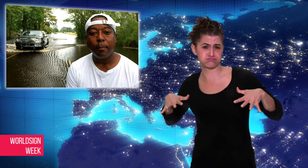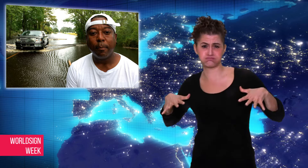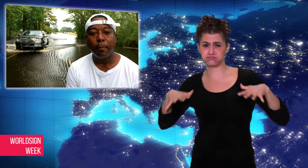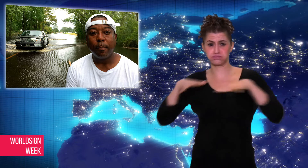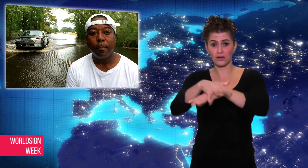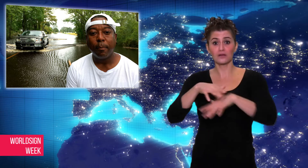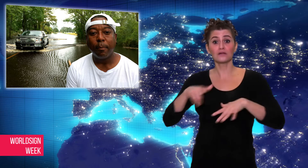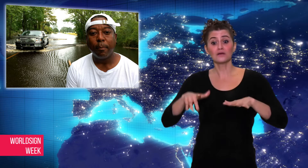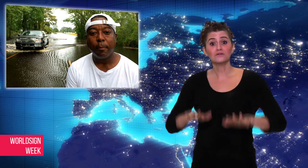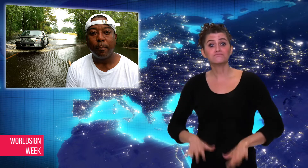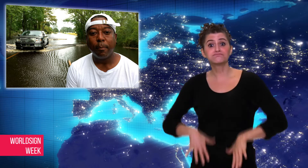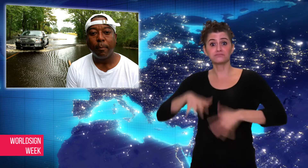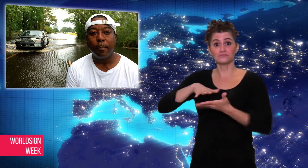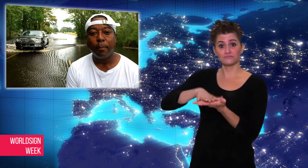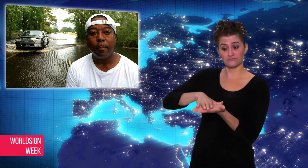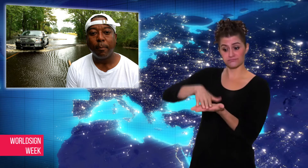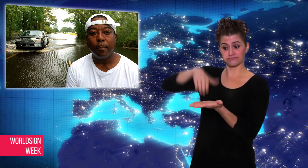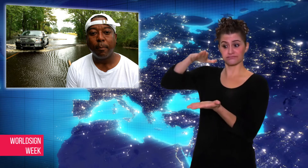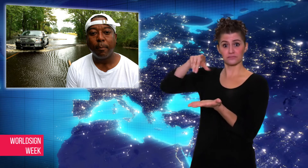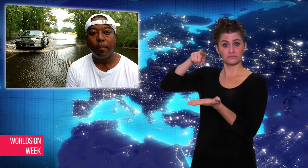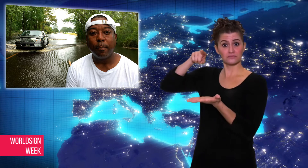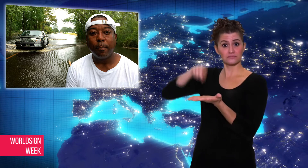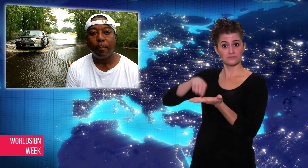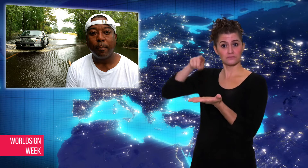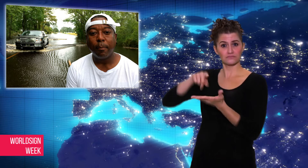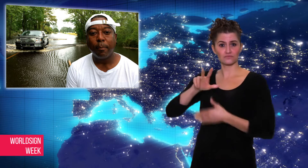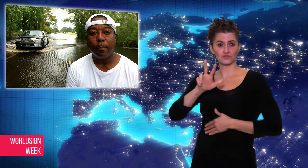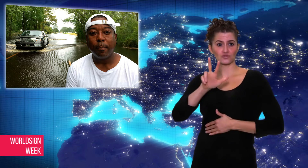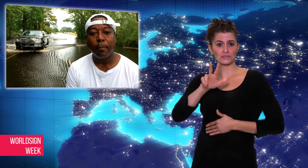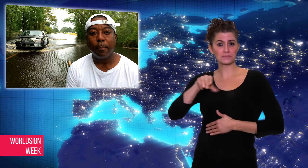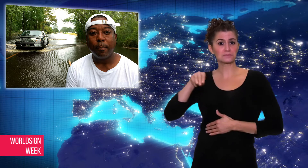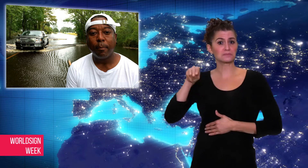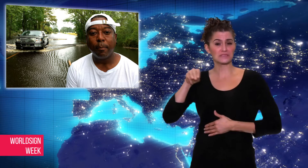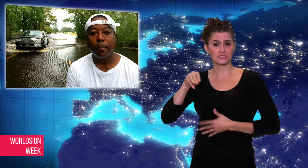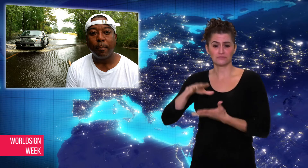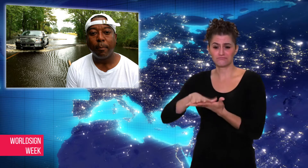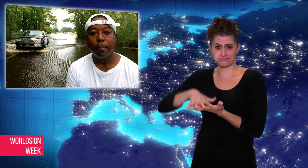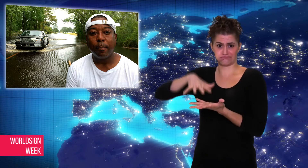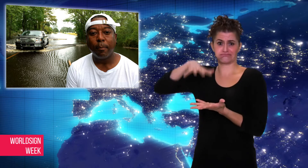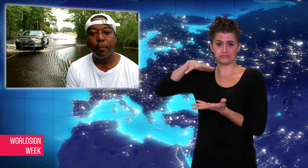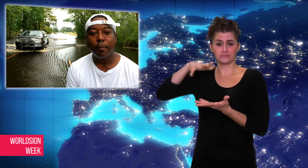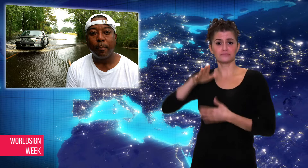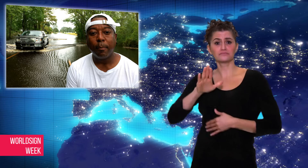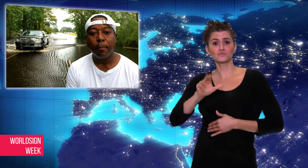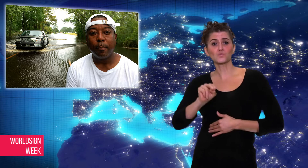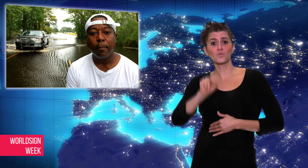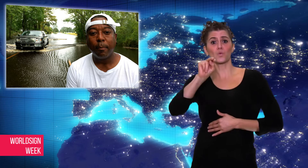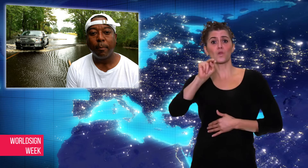the Carolinas. It eventually became a